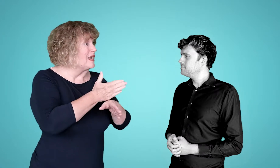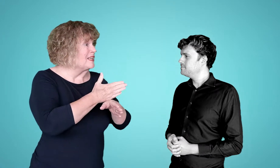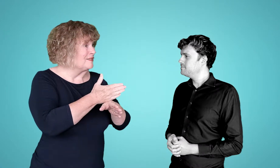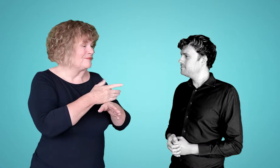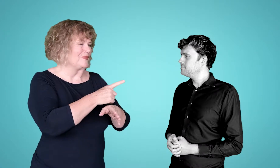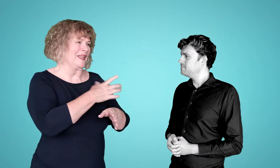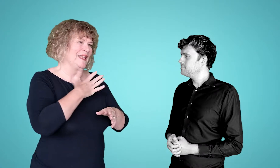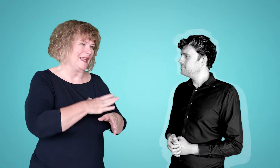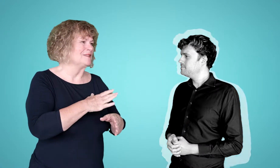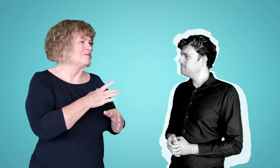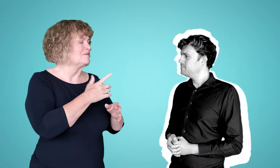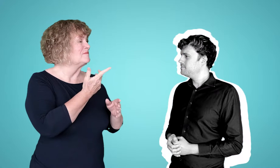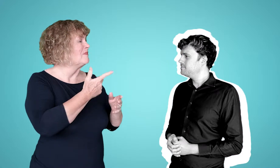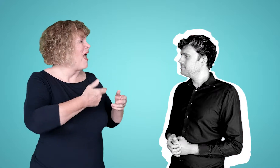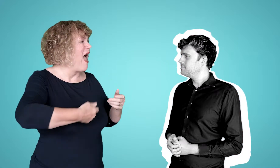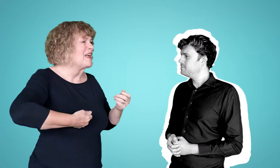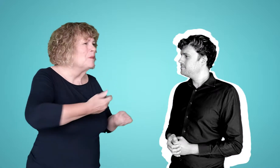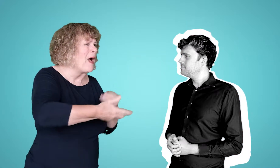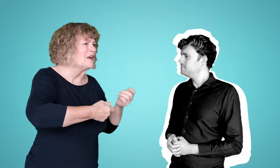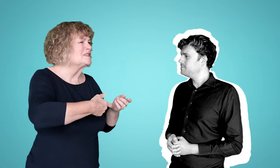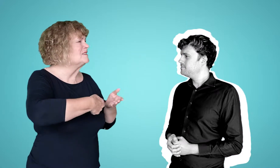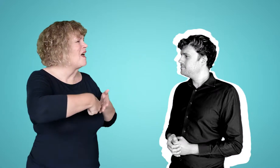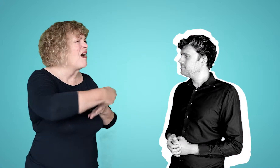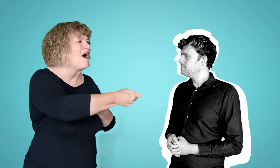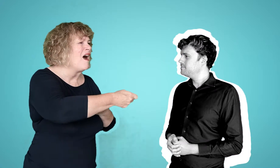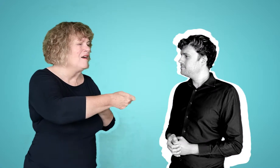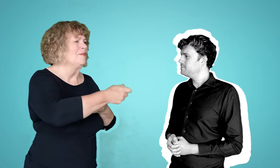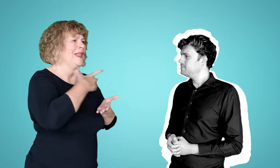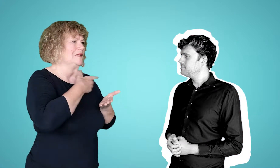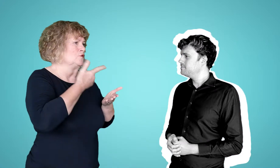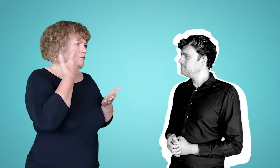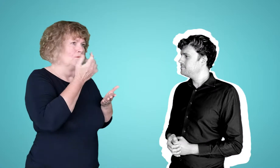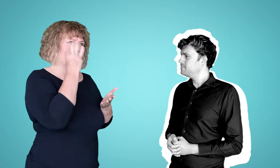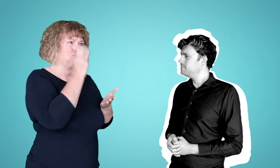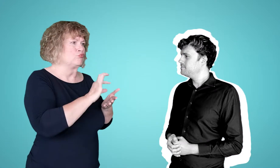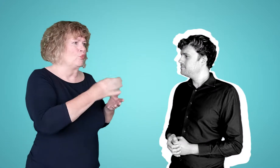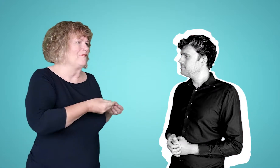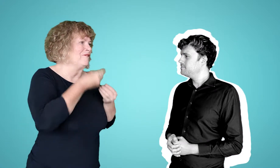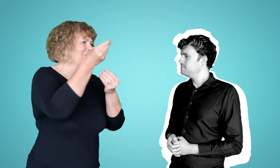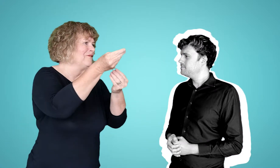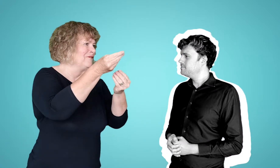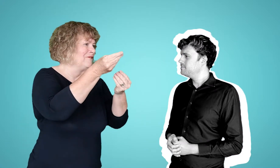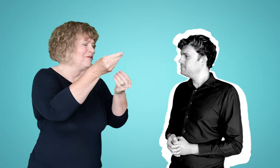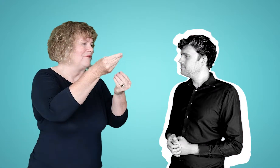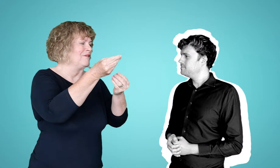they will also need to have to hand details of any expenses they pay.